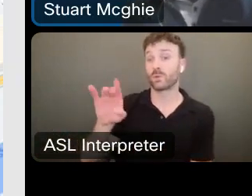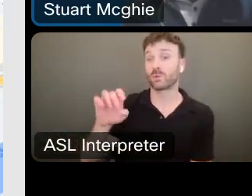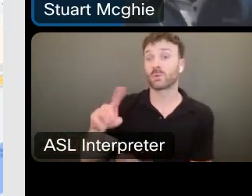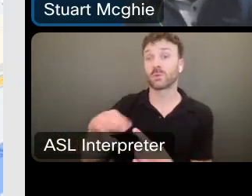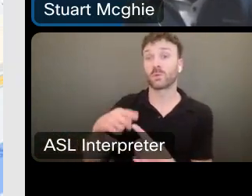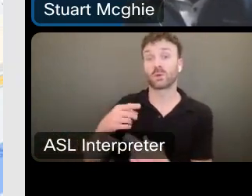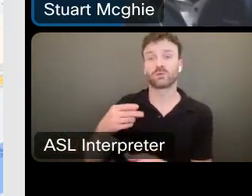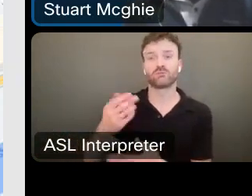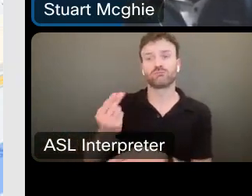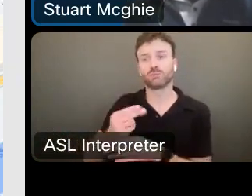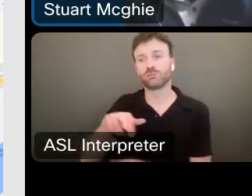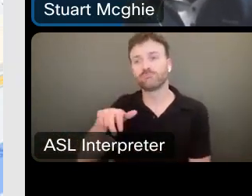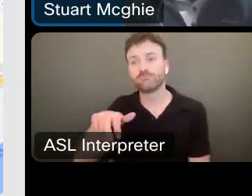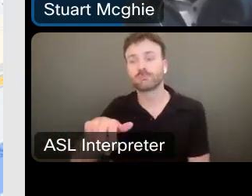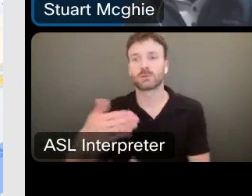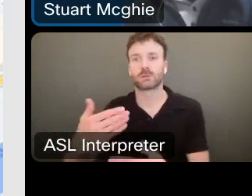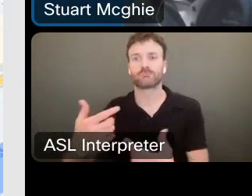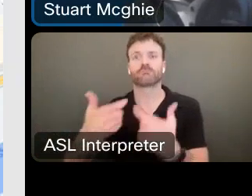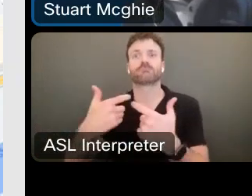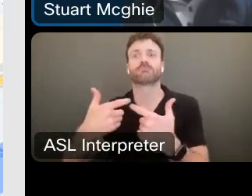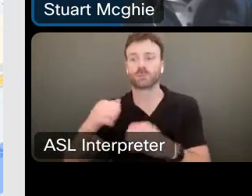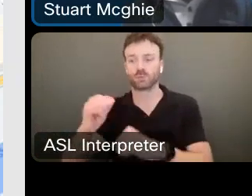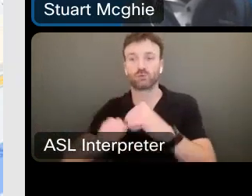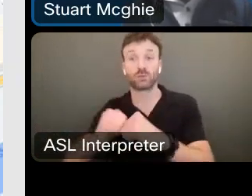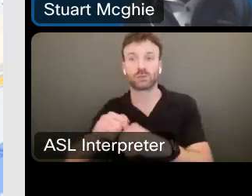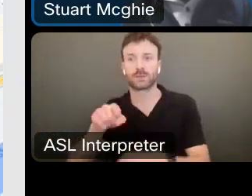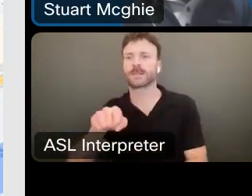come across construction and it doesn't meet the requirements set forth by the city such